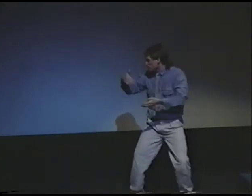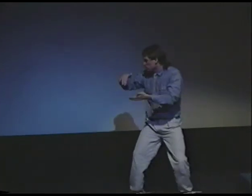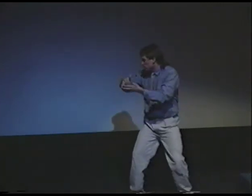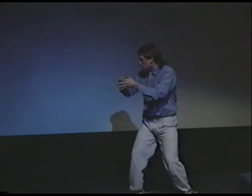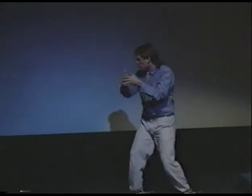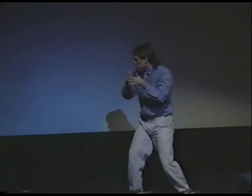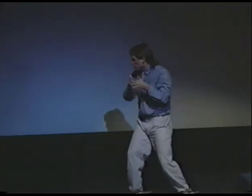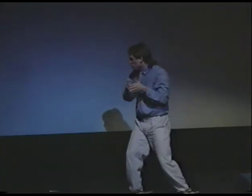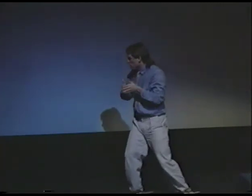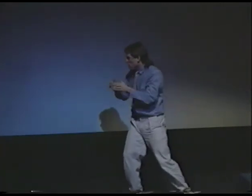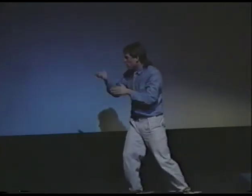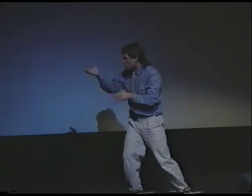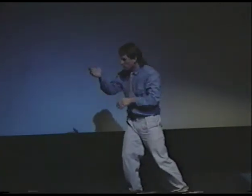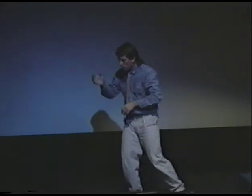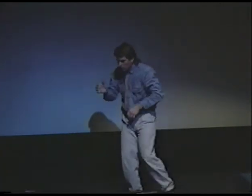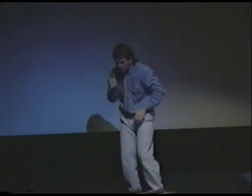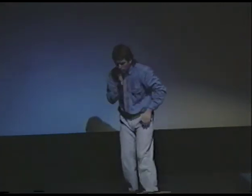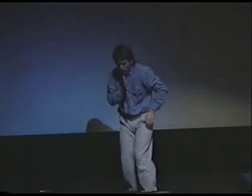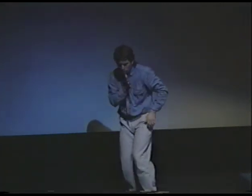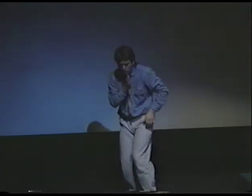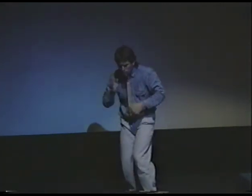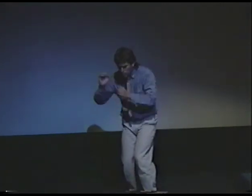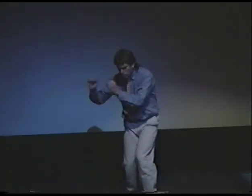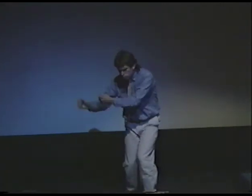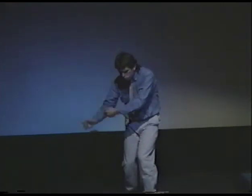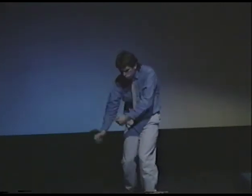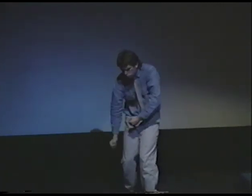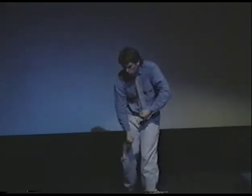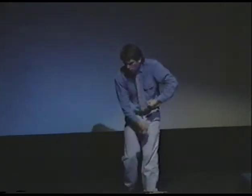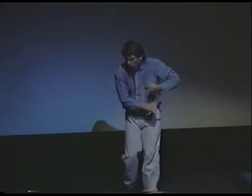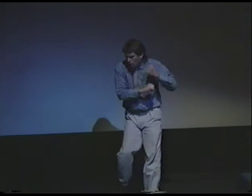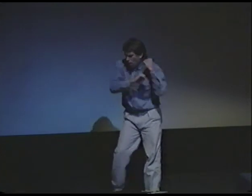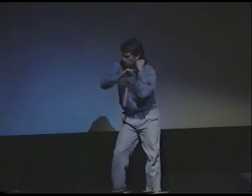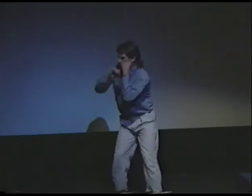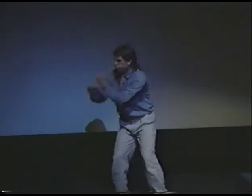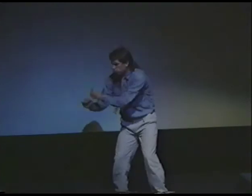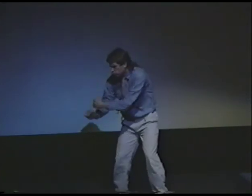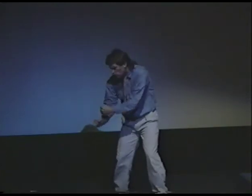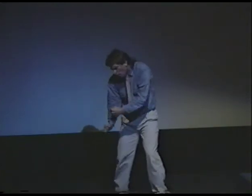When in Central America, man works on the farm.